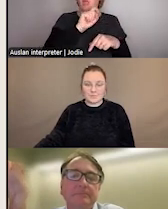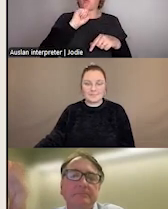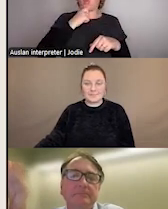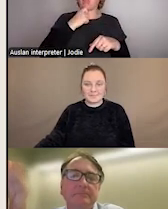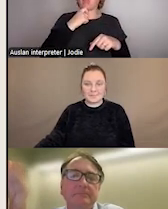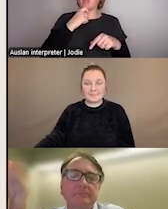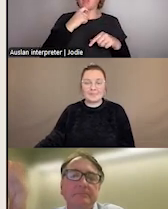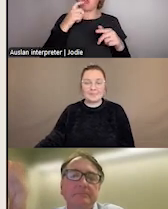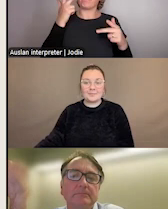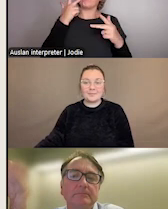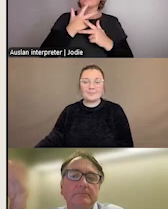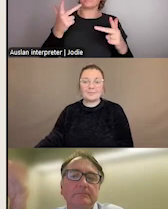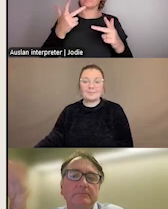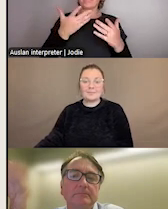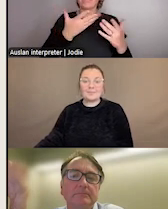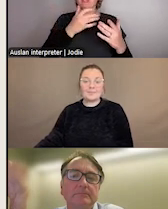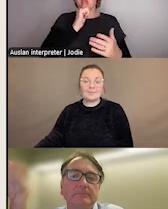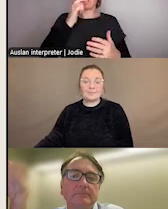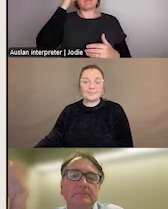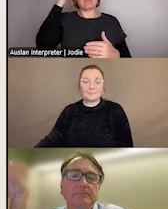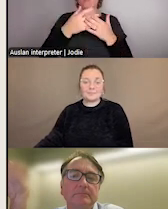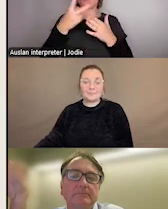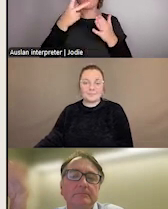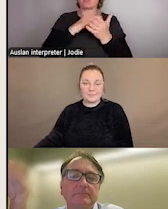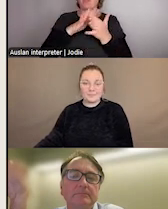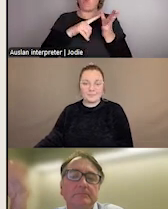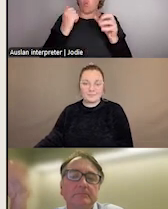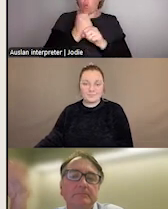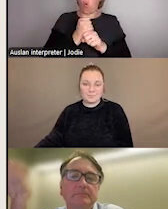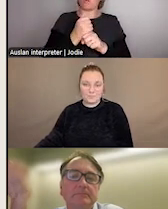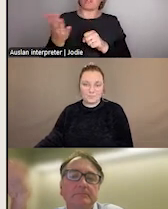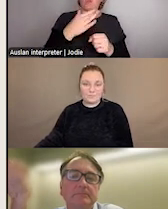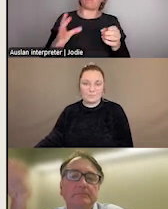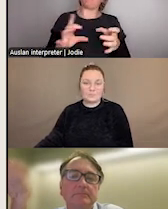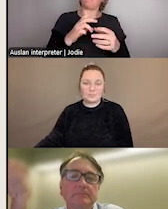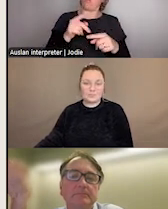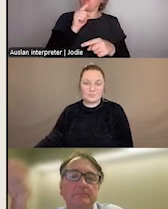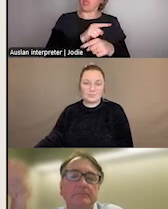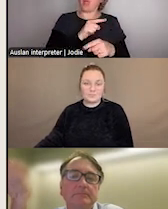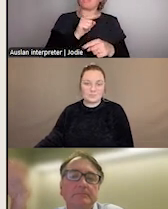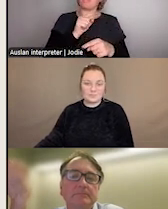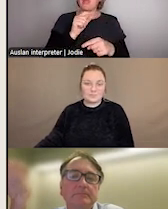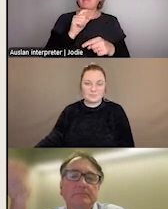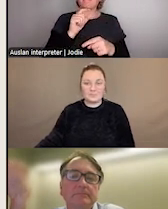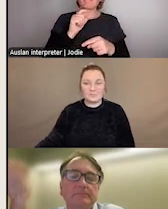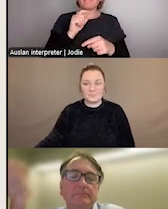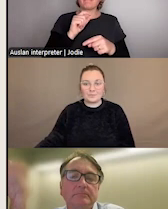reveal what they have come up with on 12 August. Sign yourself up for that moment.